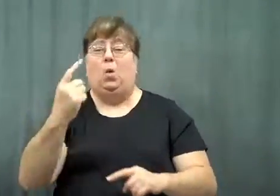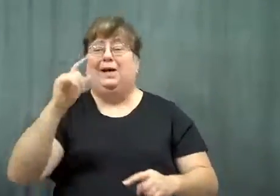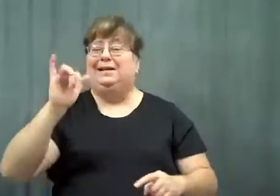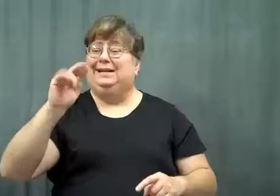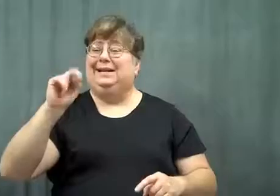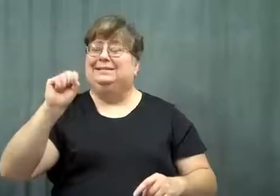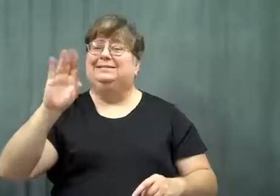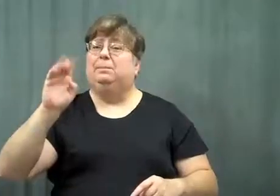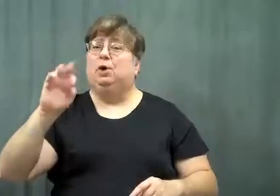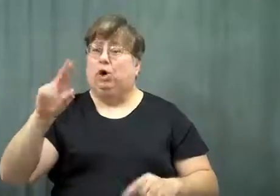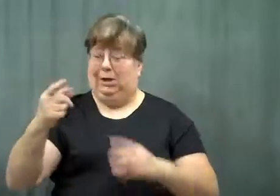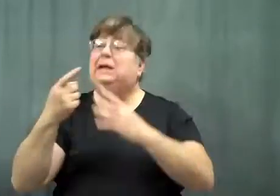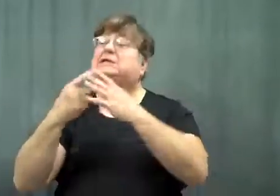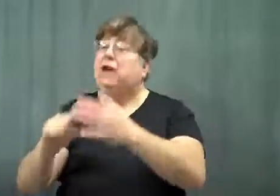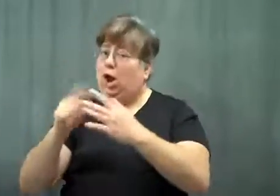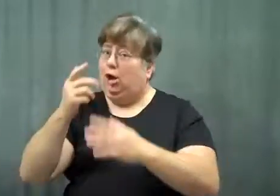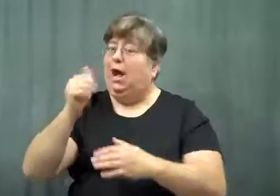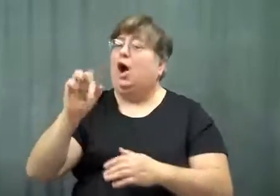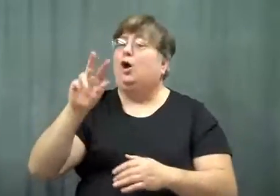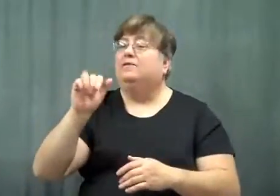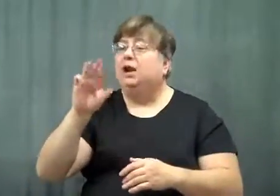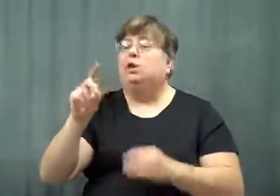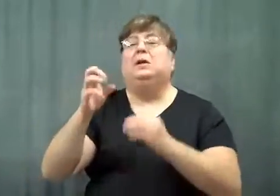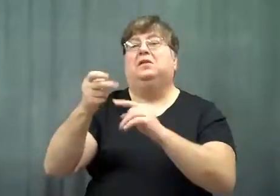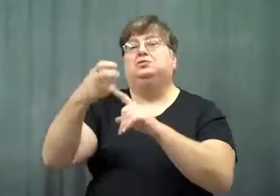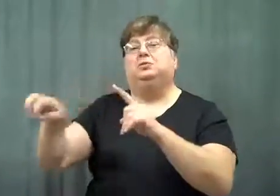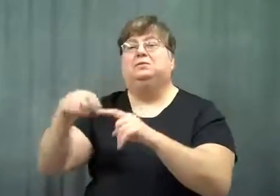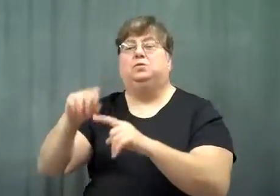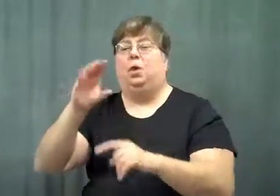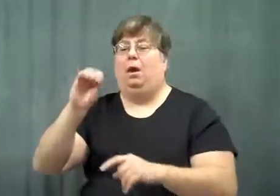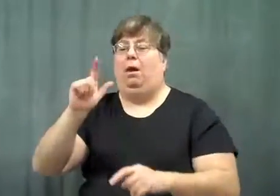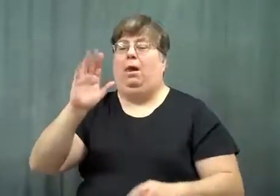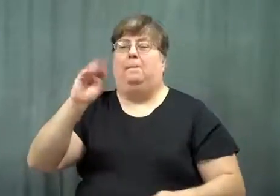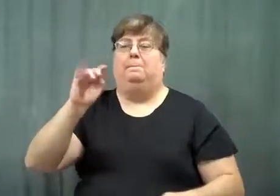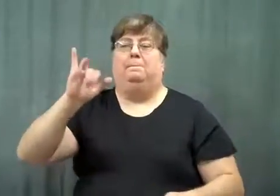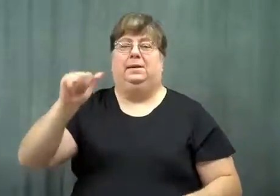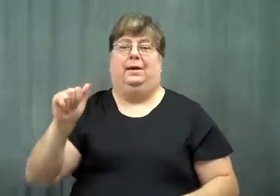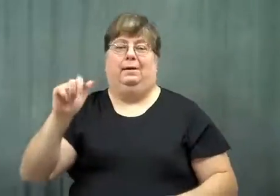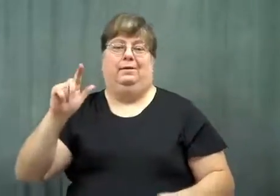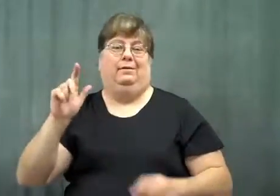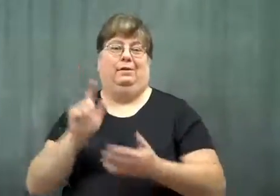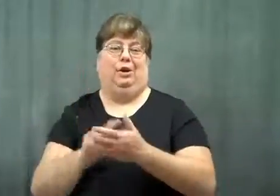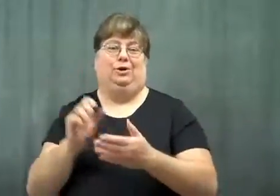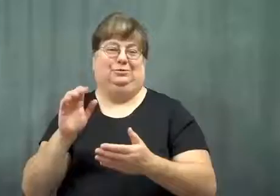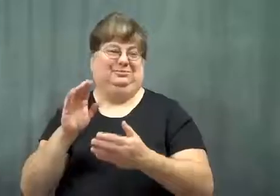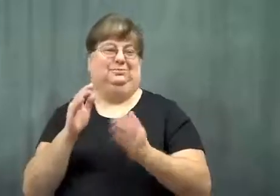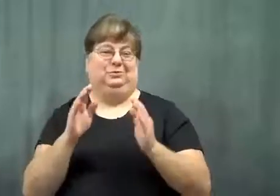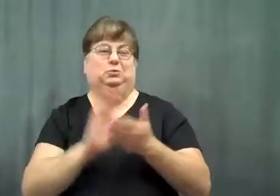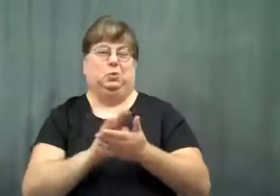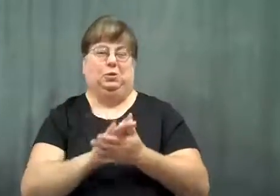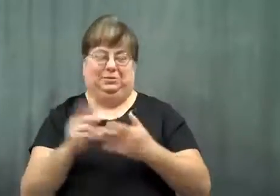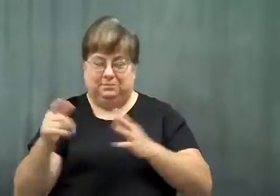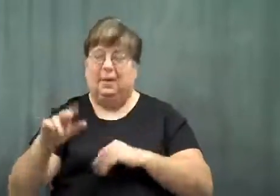Ginsberg started at Harvard, then transferred to Columbia Law School.